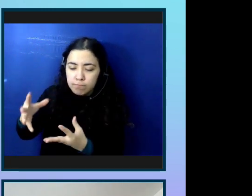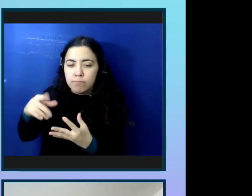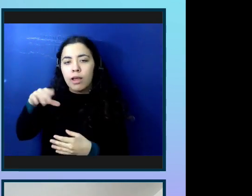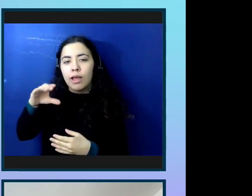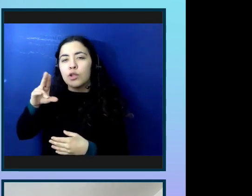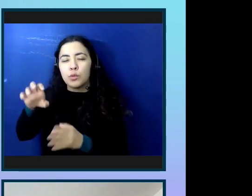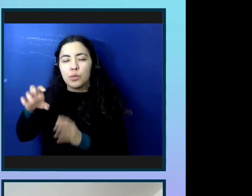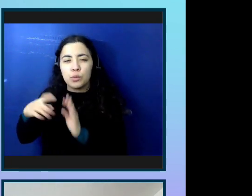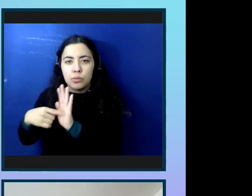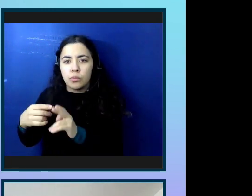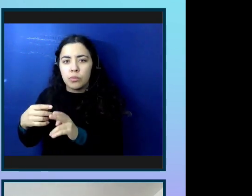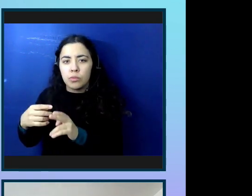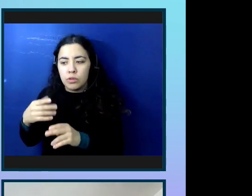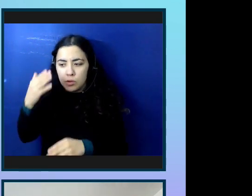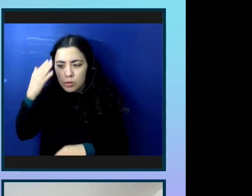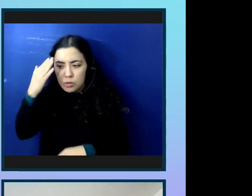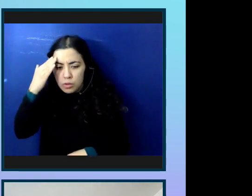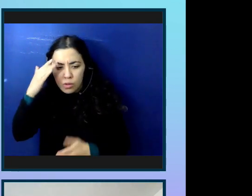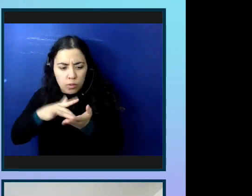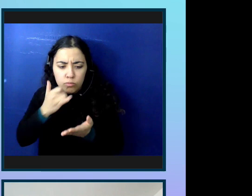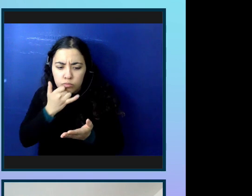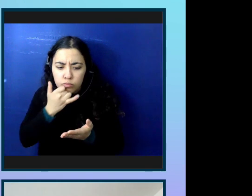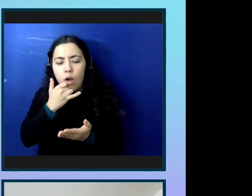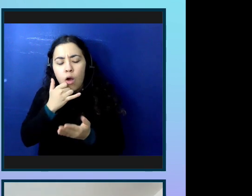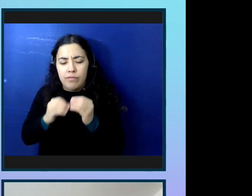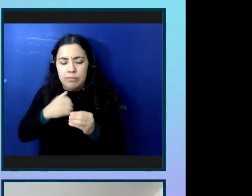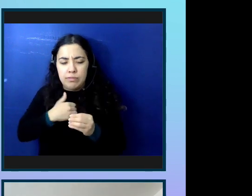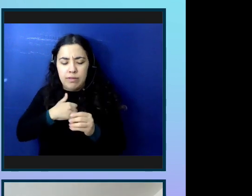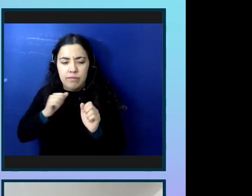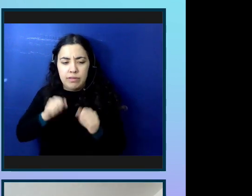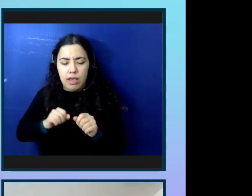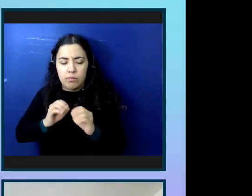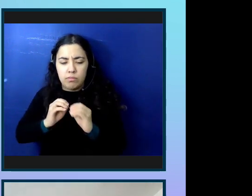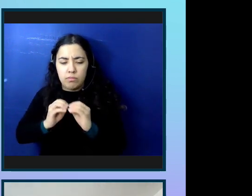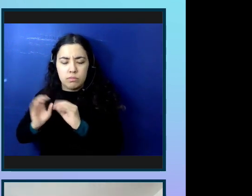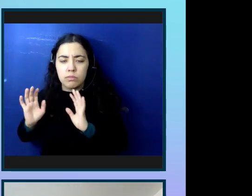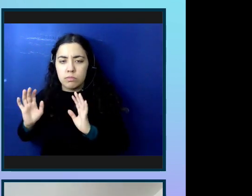what's wrong on a page and they can fix it. Now, another really great example